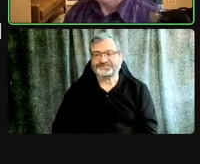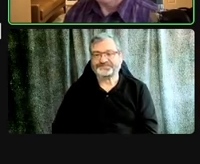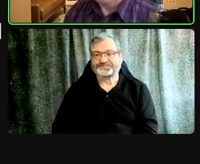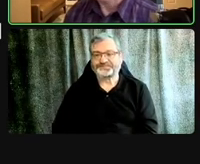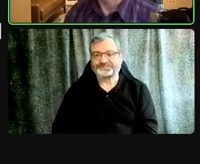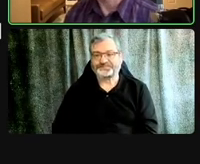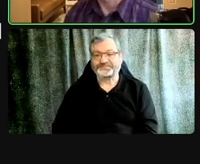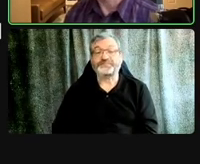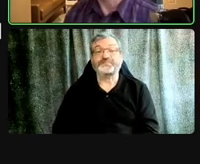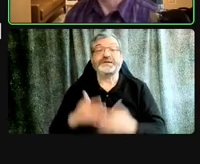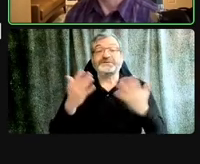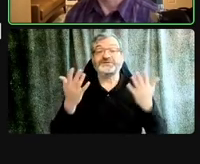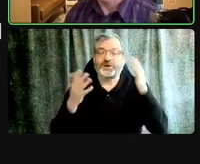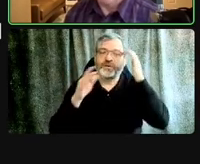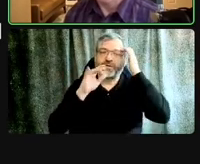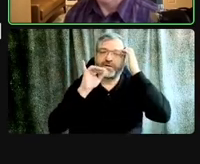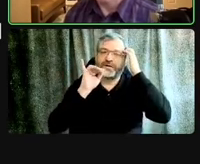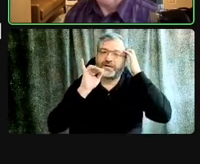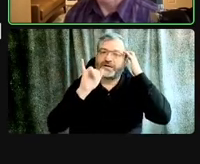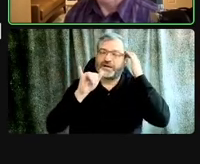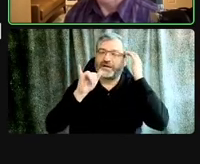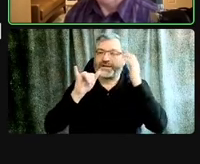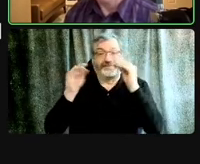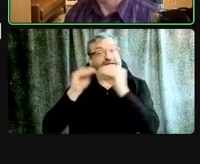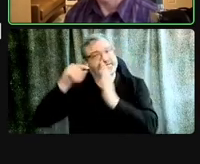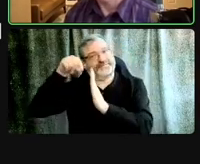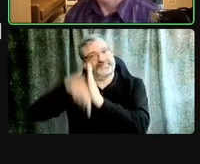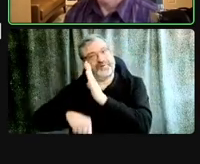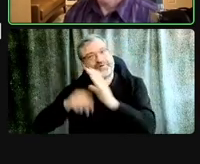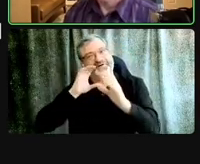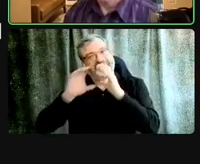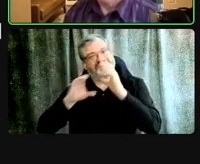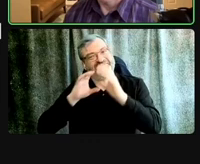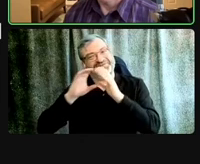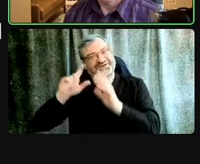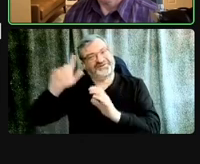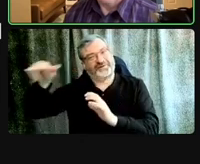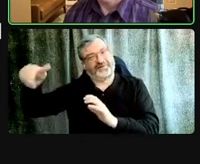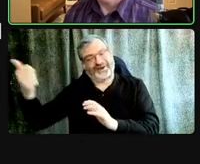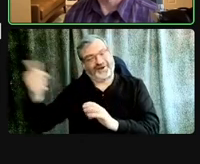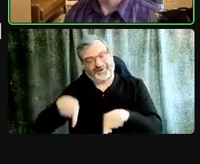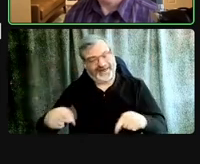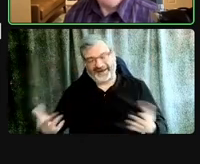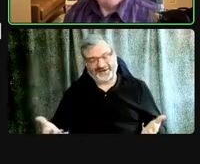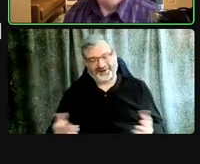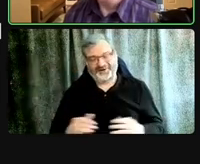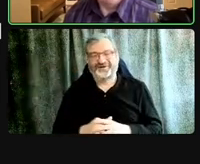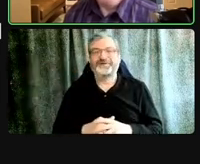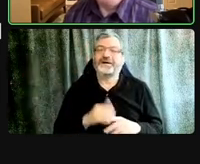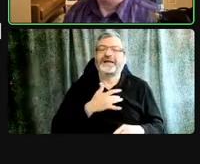So that's a longer conversation that we have for here. But I tend to kind of focus on what